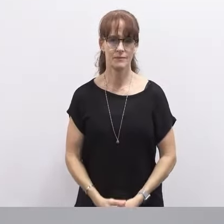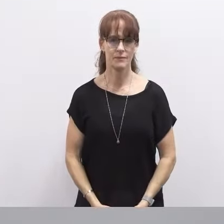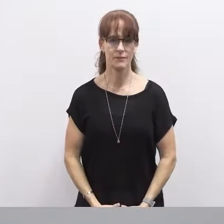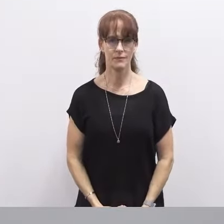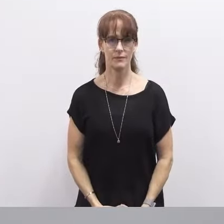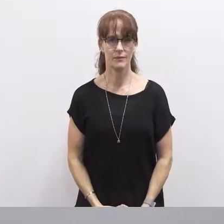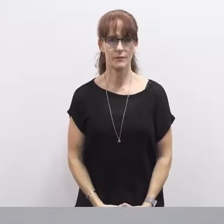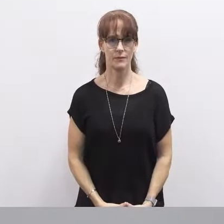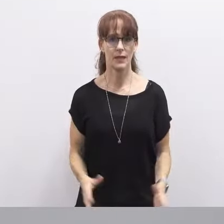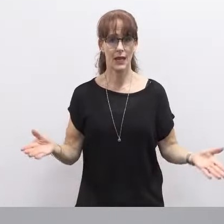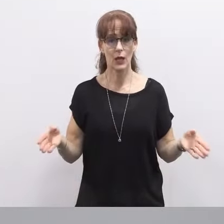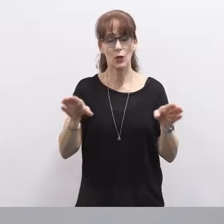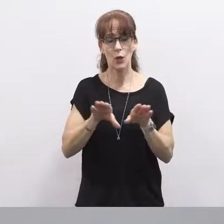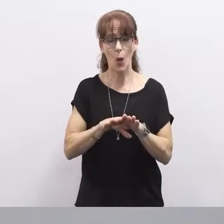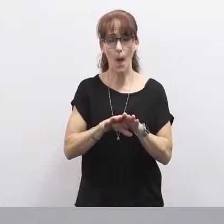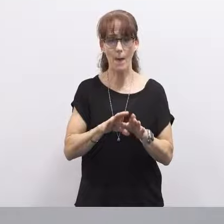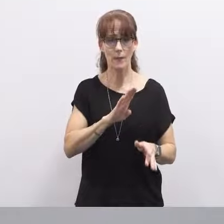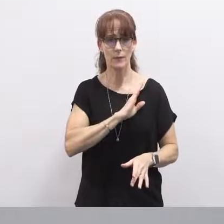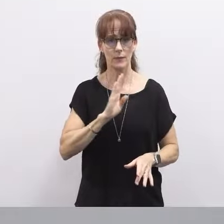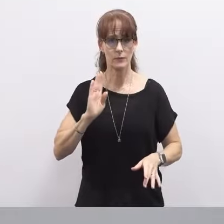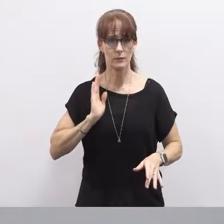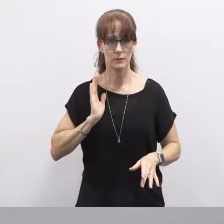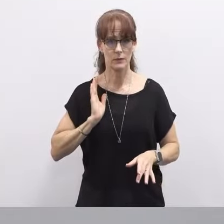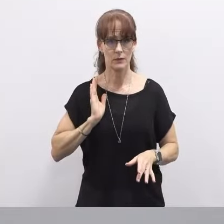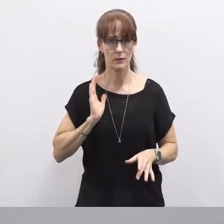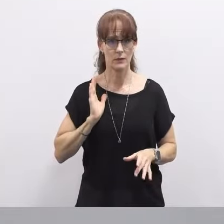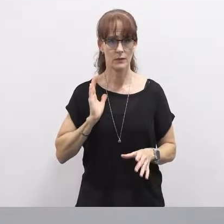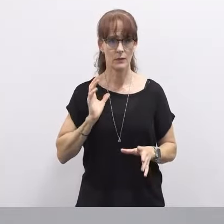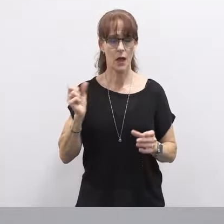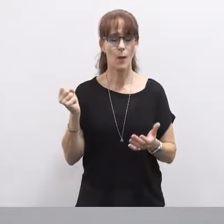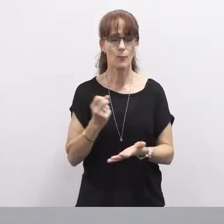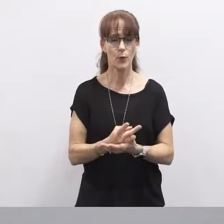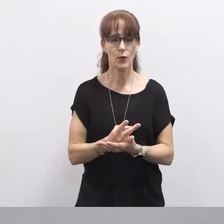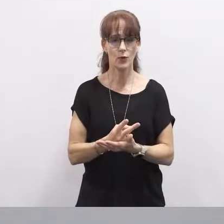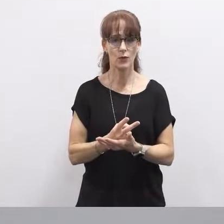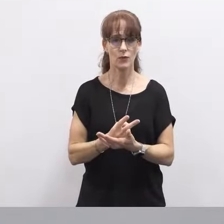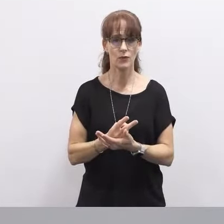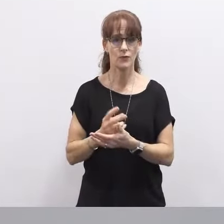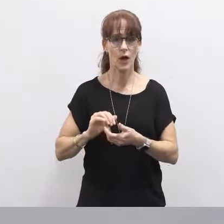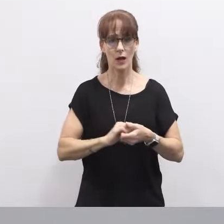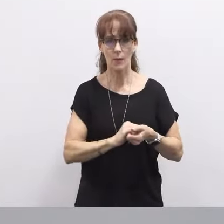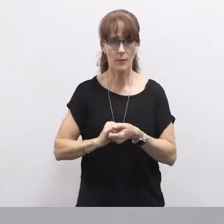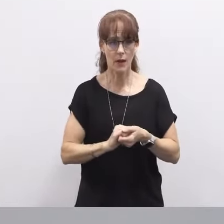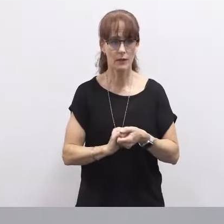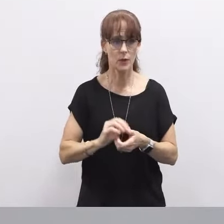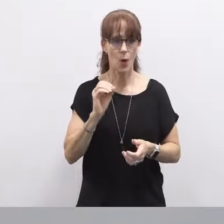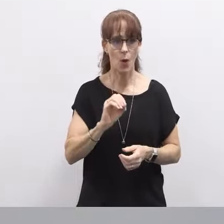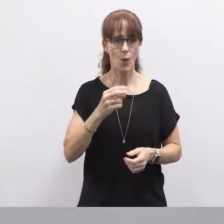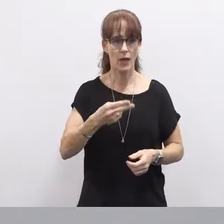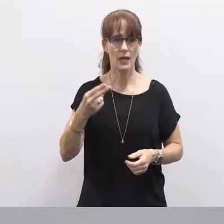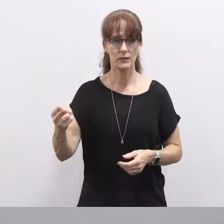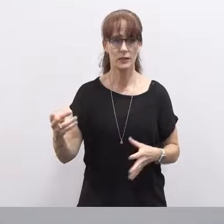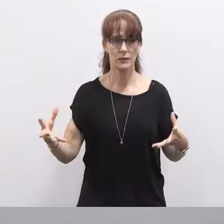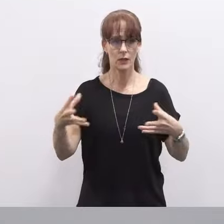In closed session today, the board voted to approve a compromise and release agreement in 80A8H consolidated case numbers.